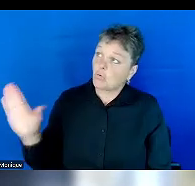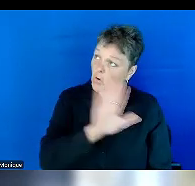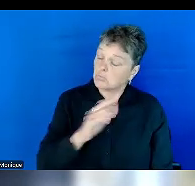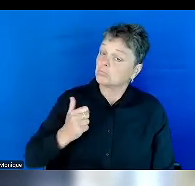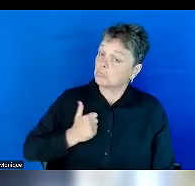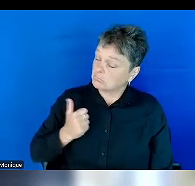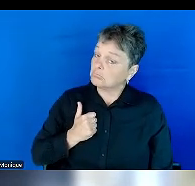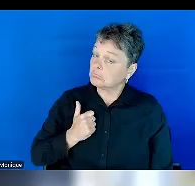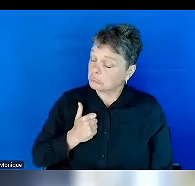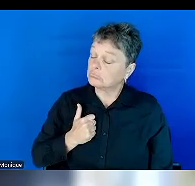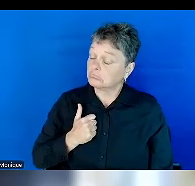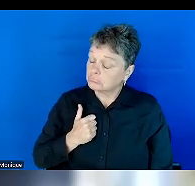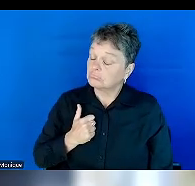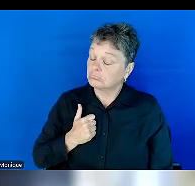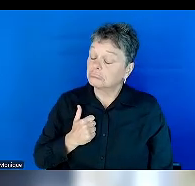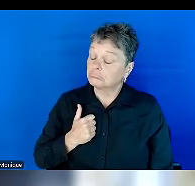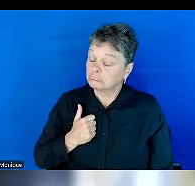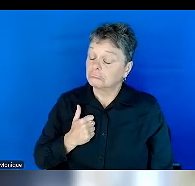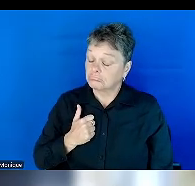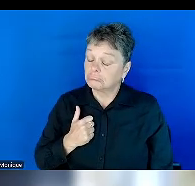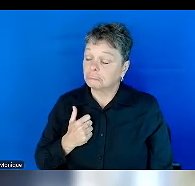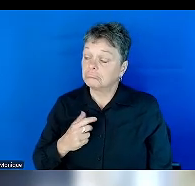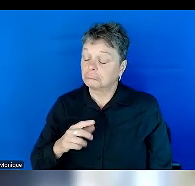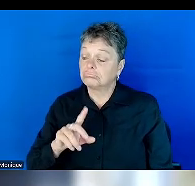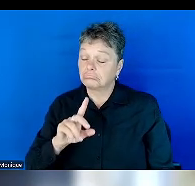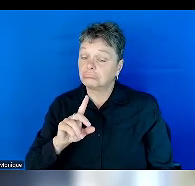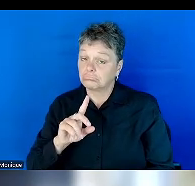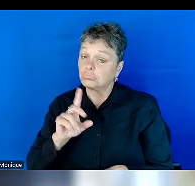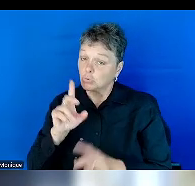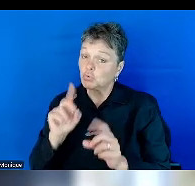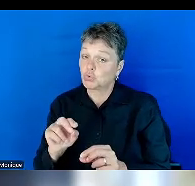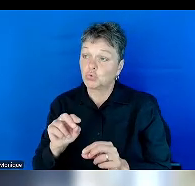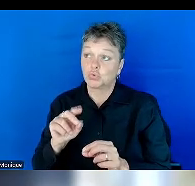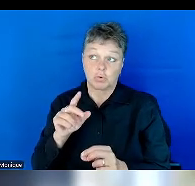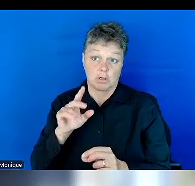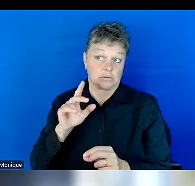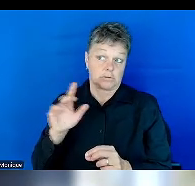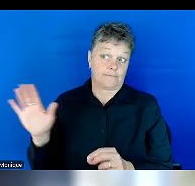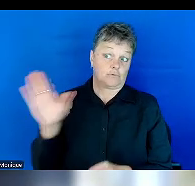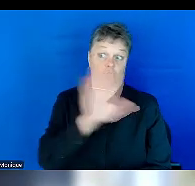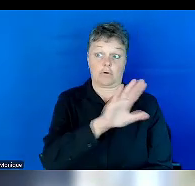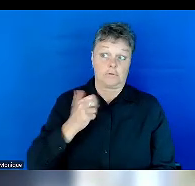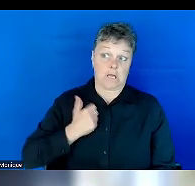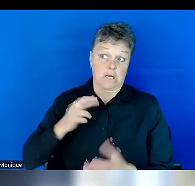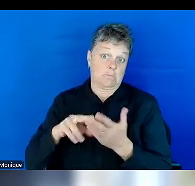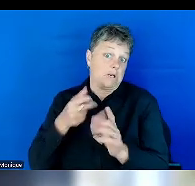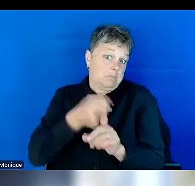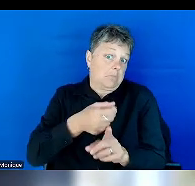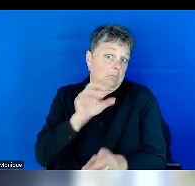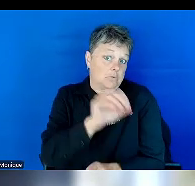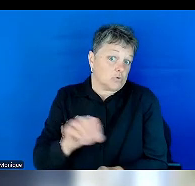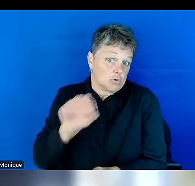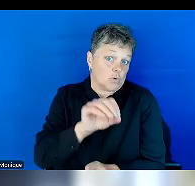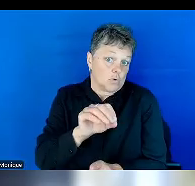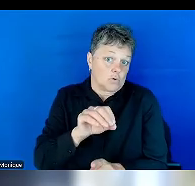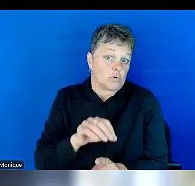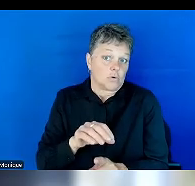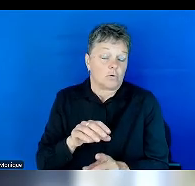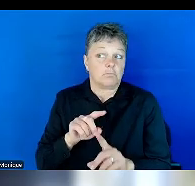um apply not only in Ontario but you know uh may have implications uh across the country and we